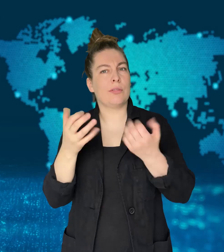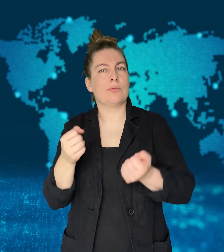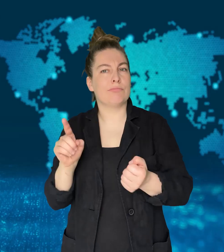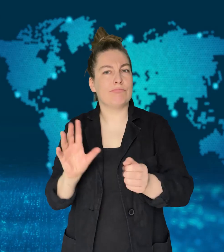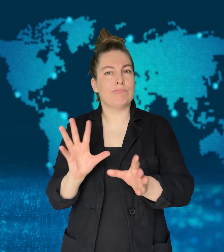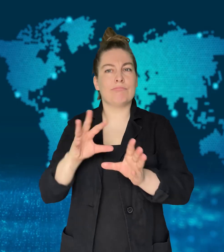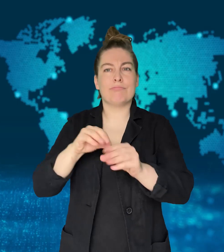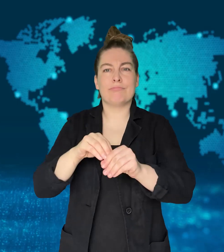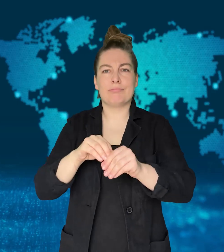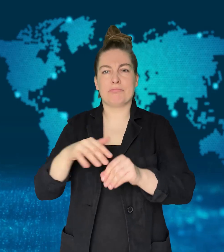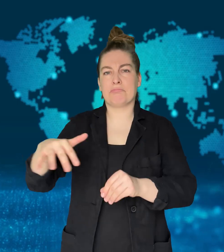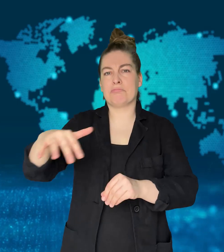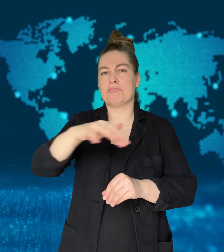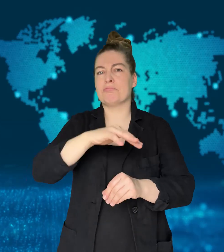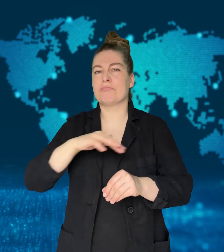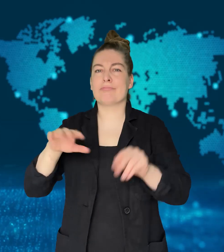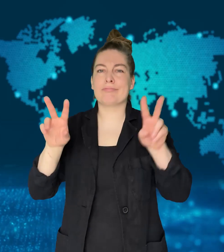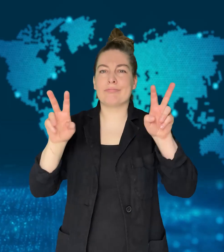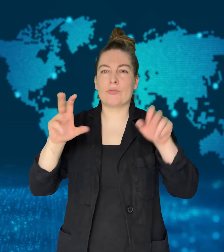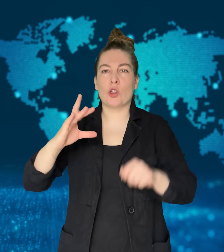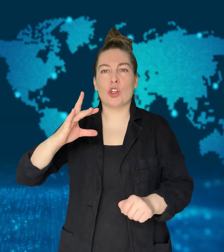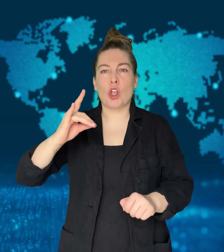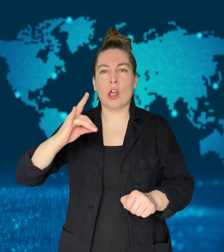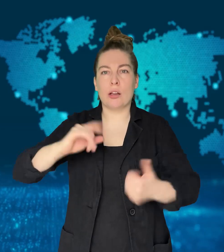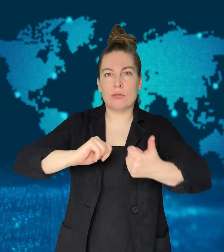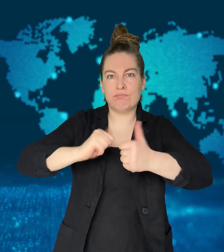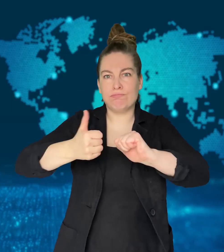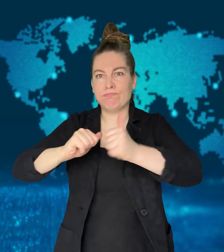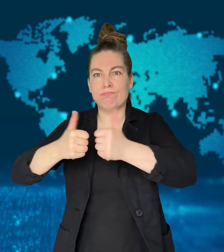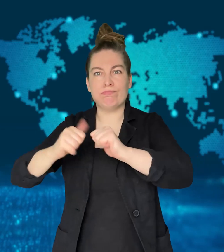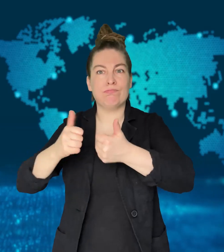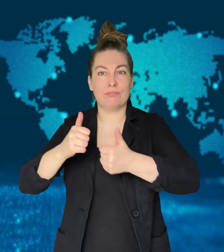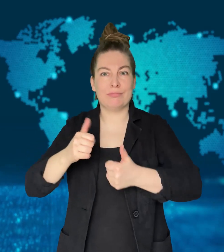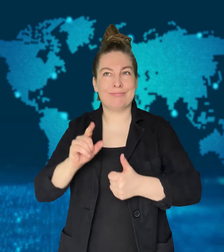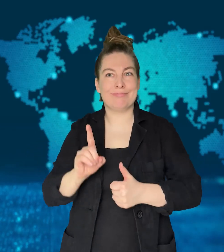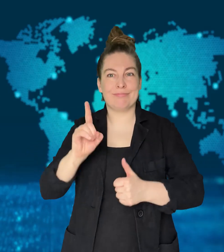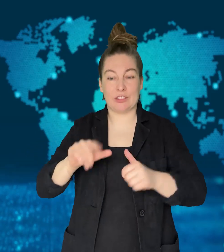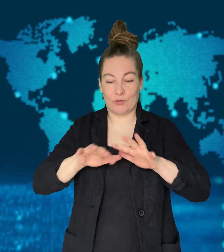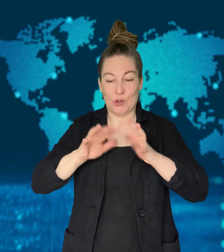have been taking part in advanced "dogfighting"